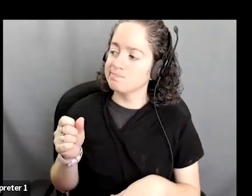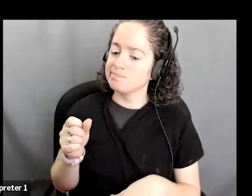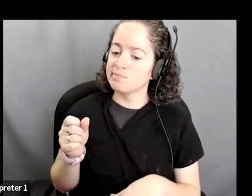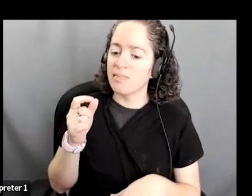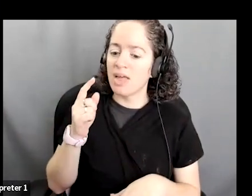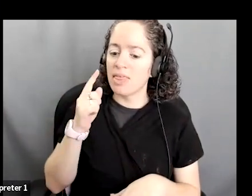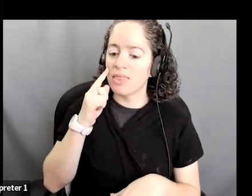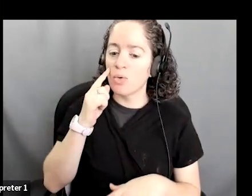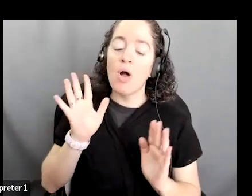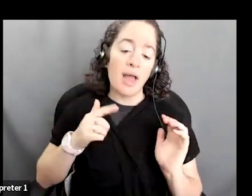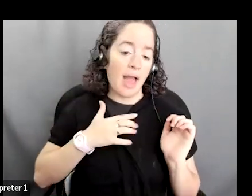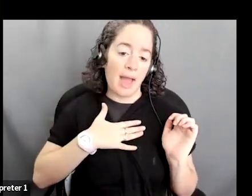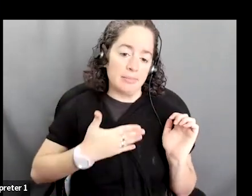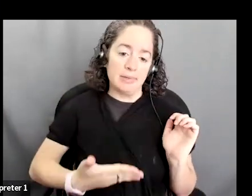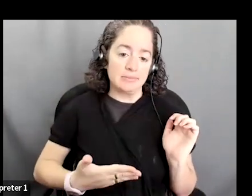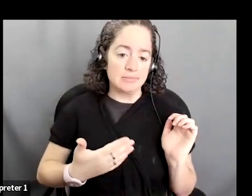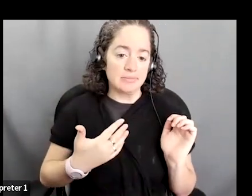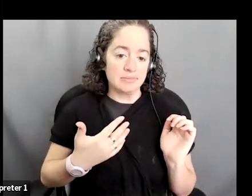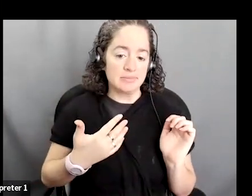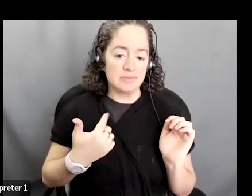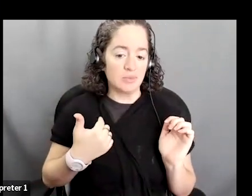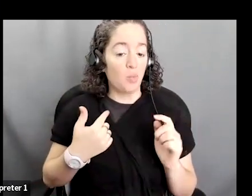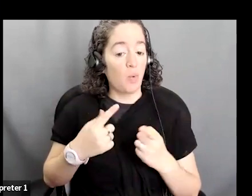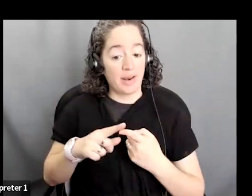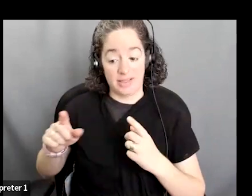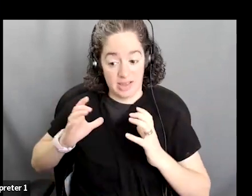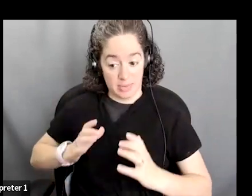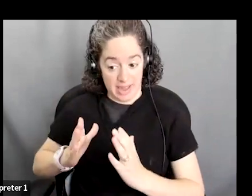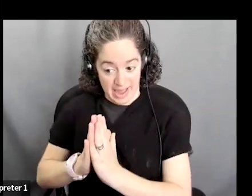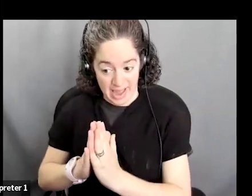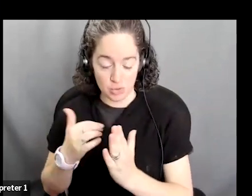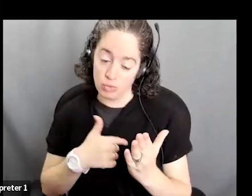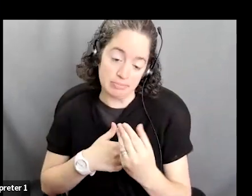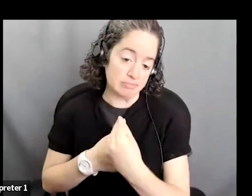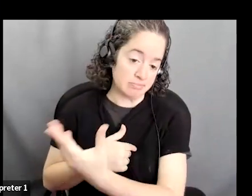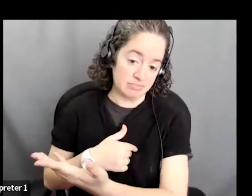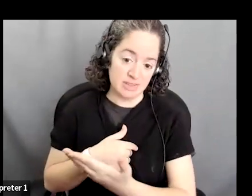I'll admit, we do this for customers when they ask for it. I think it's 100% better than the alternative